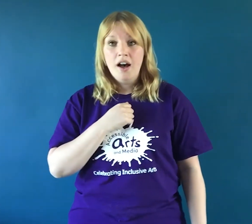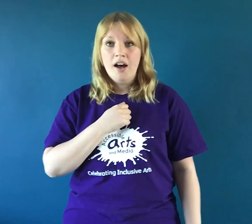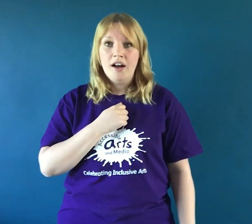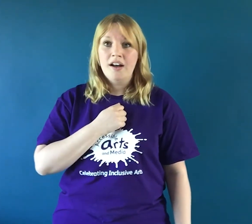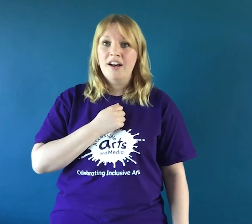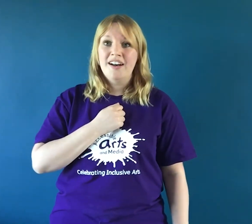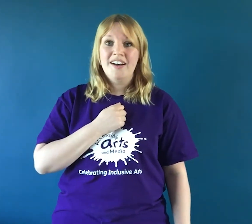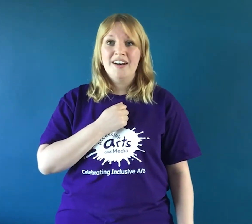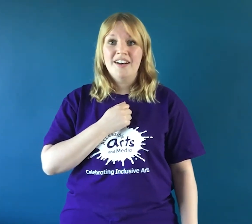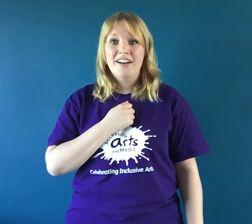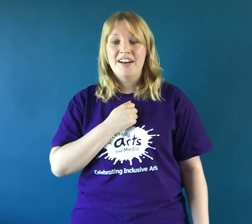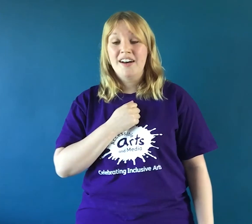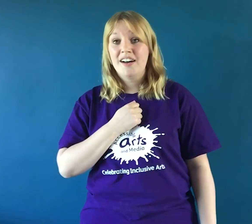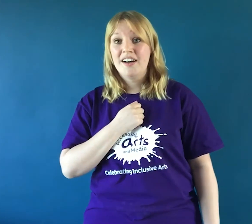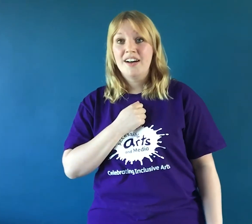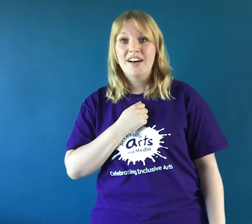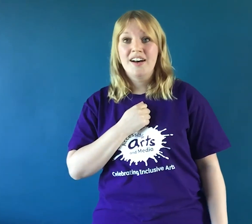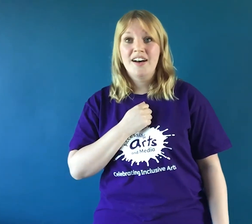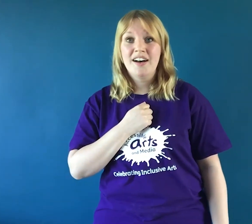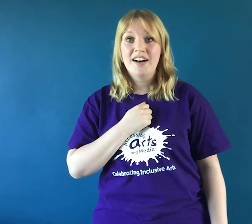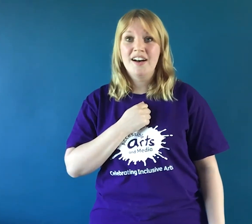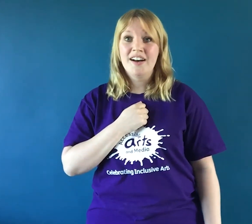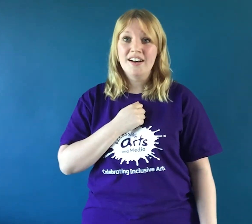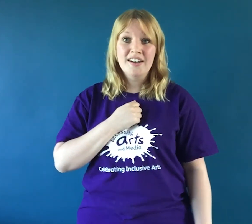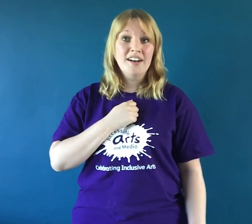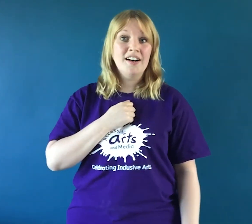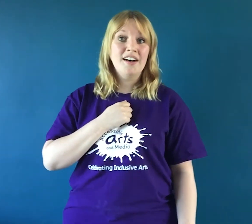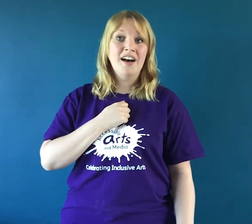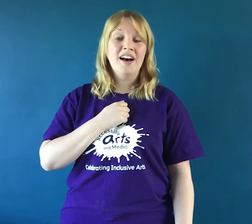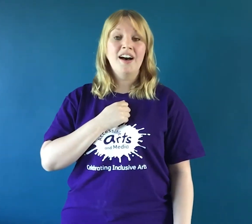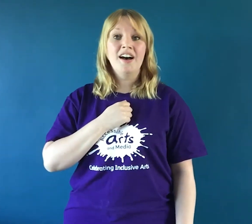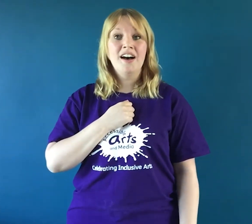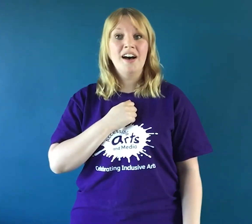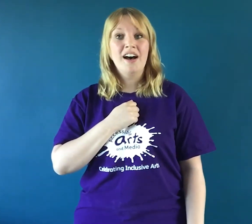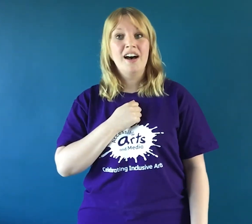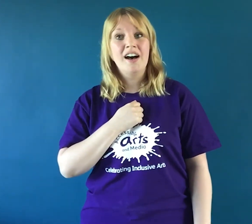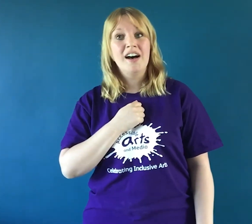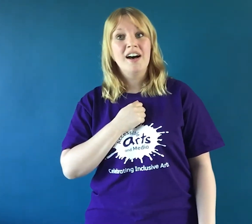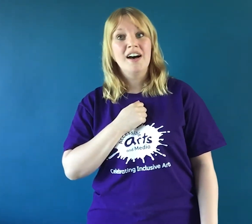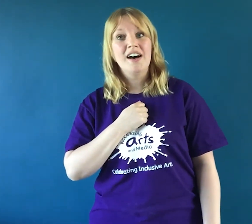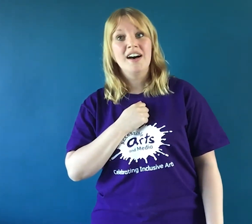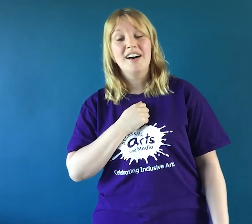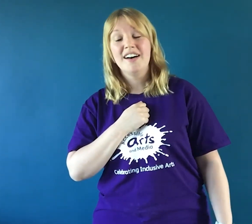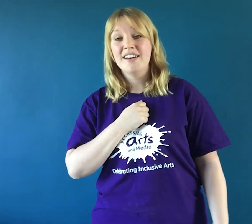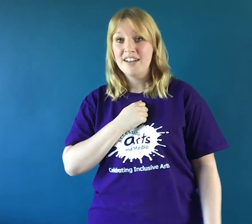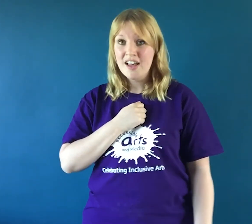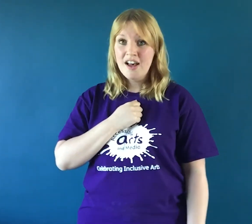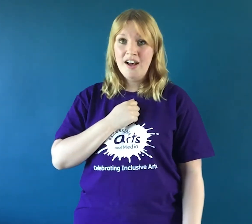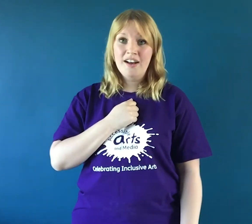Ah, ah, ah. Ah ah, ah